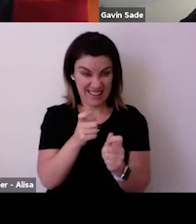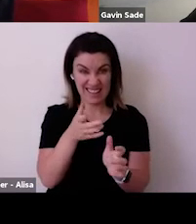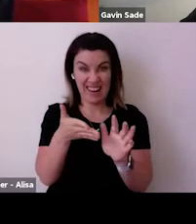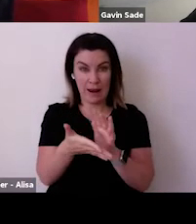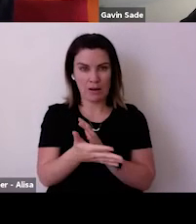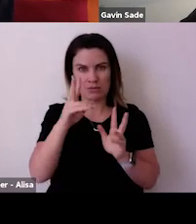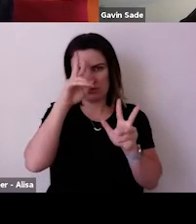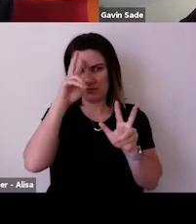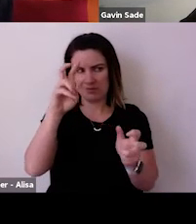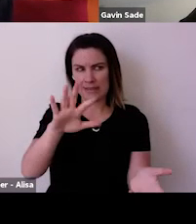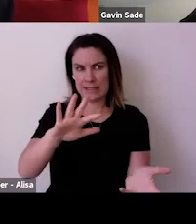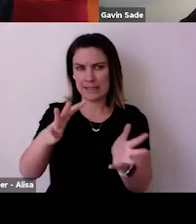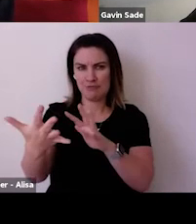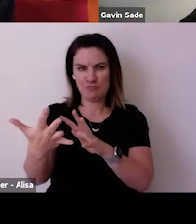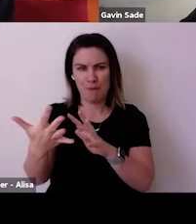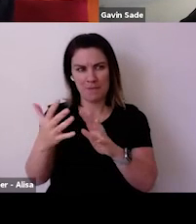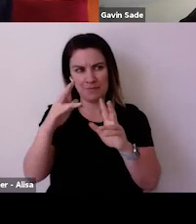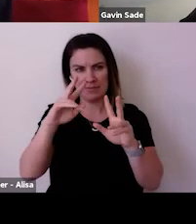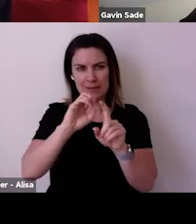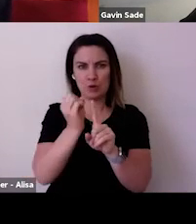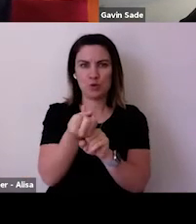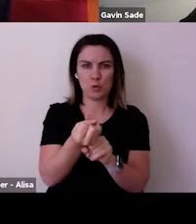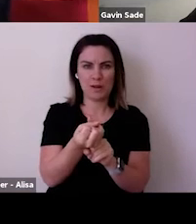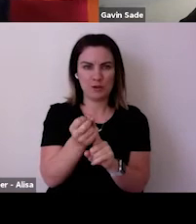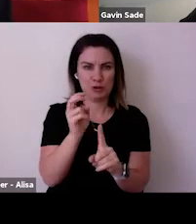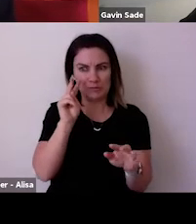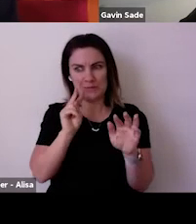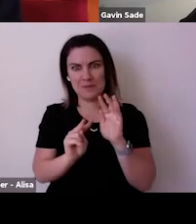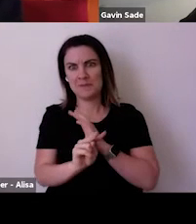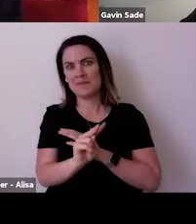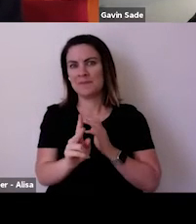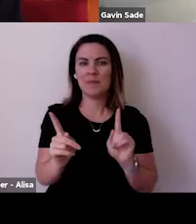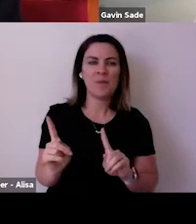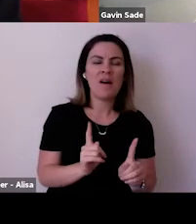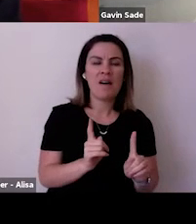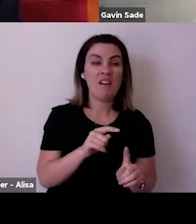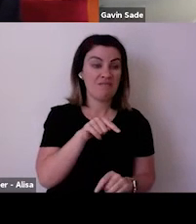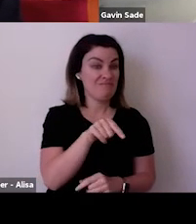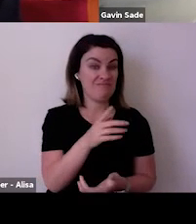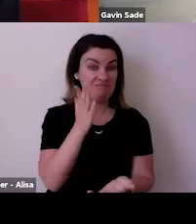conditions it was designed to anticipate. As things turned out it responded to the conditions extremely well.